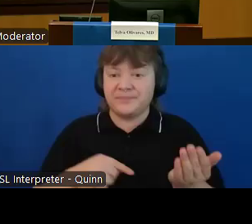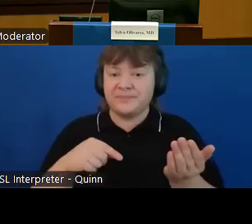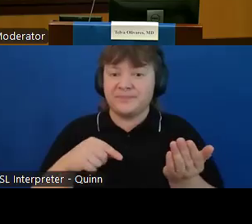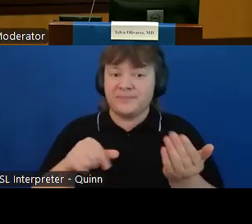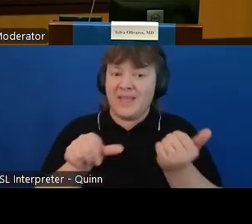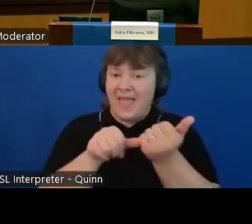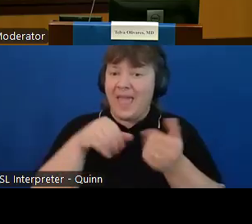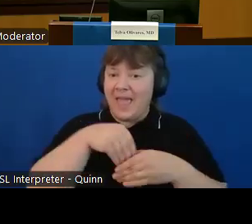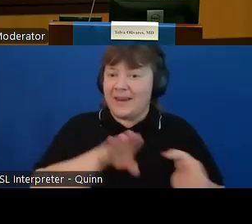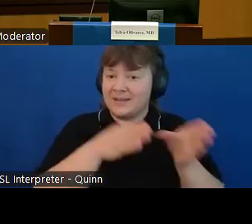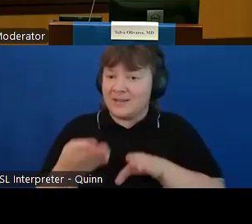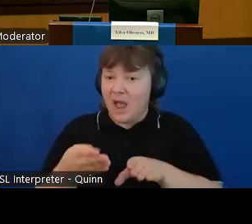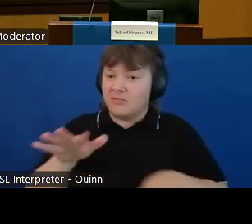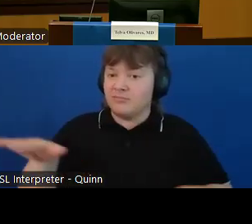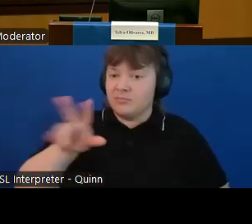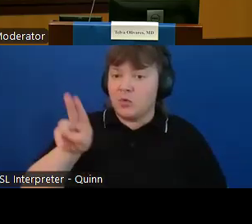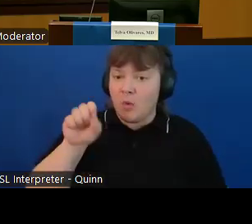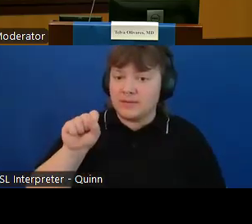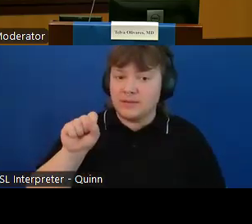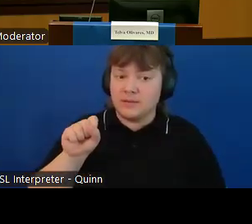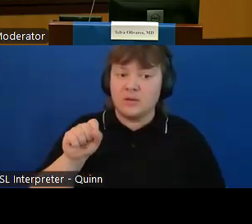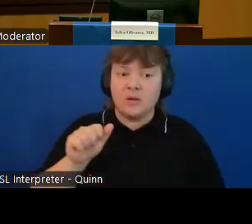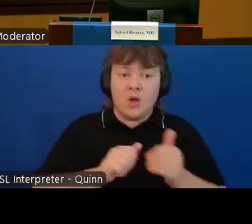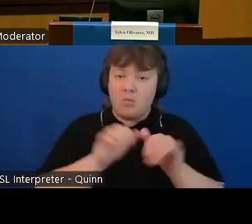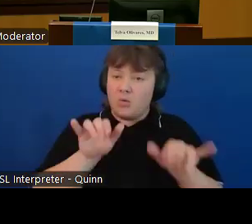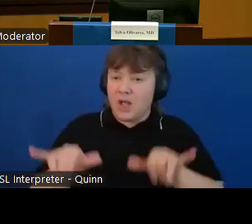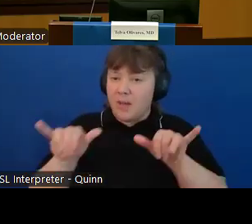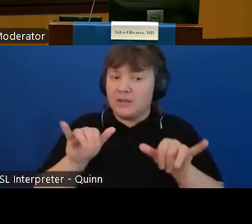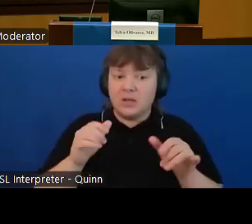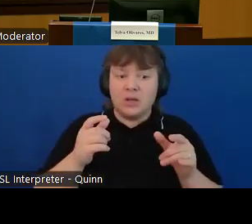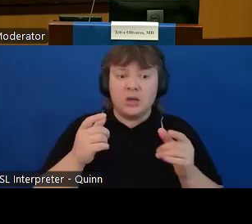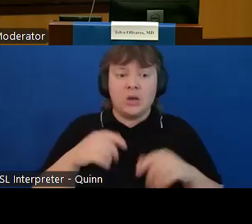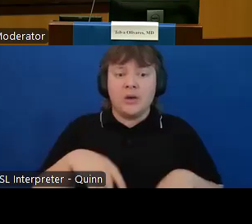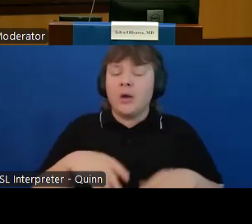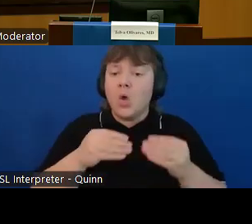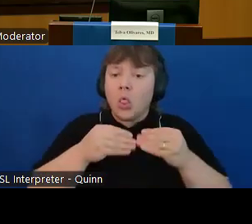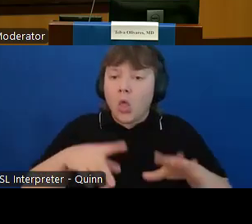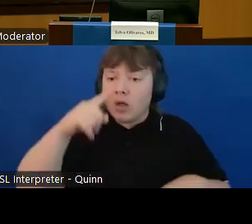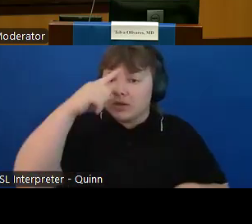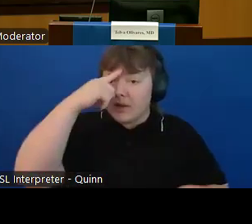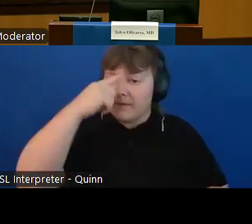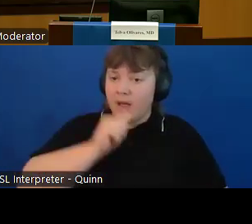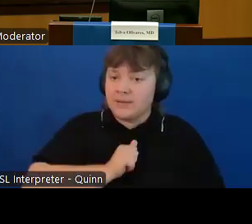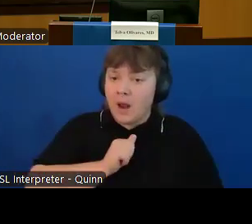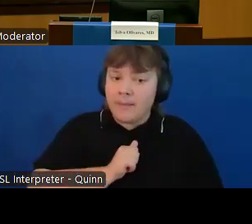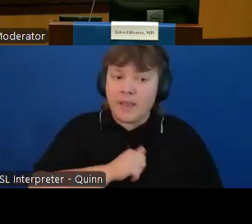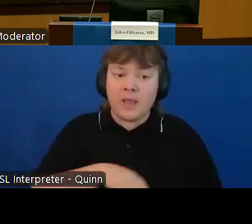You'll see most common are concerns about loss of autonomy, less ability to enjoy. And you might